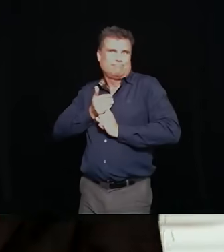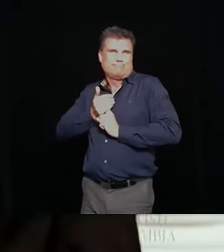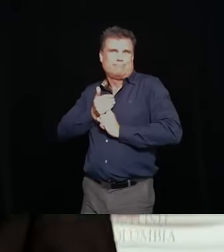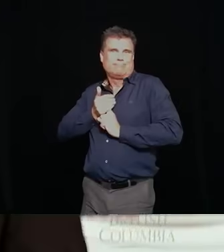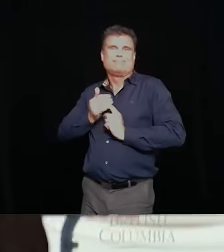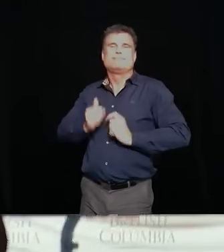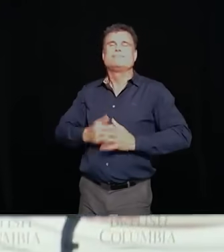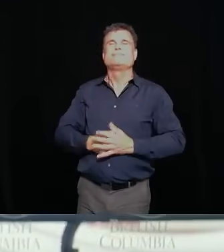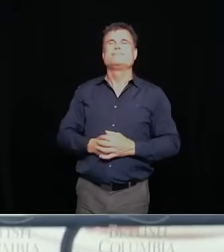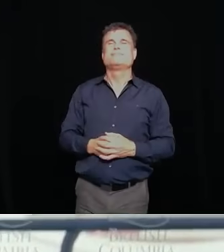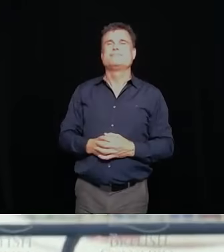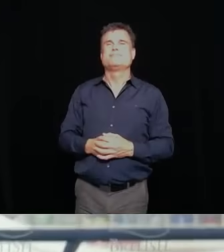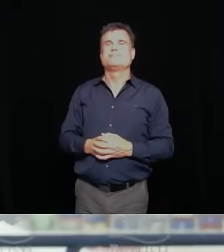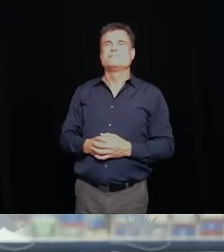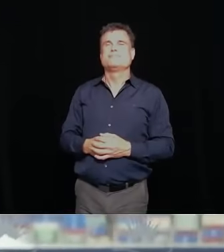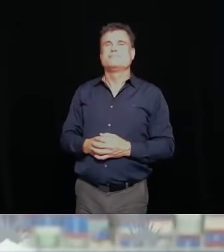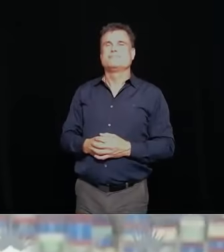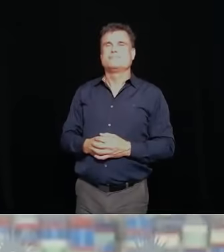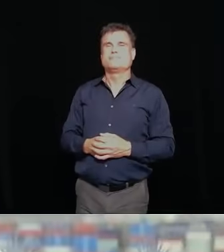It is not an either or situation.